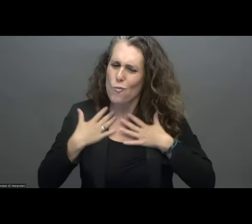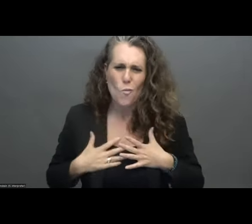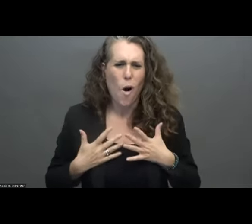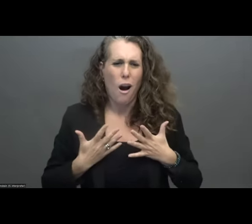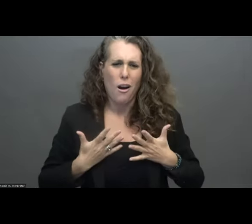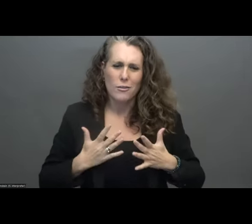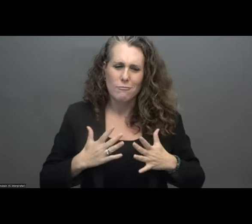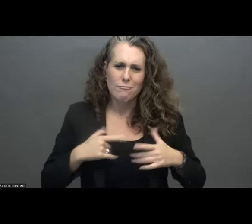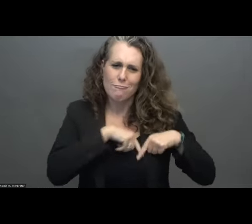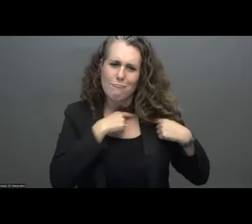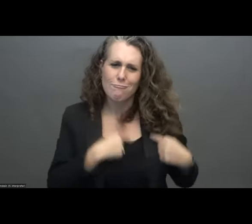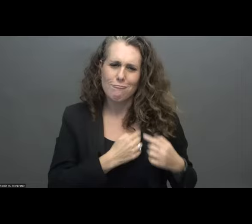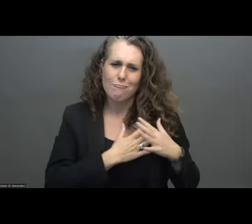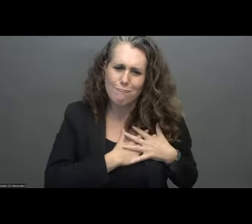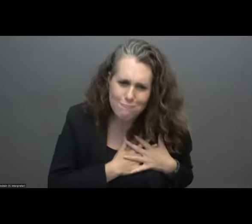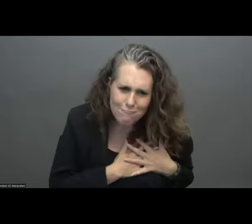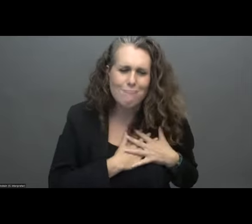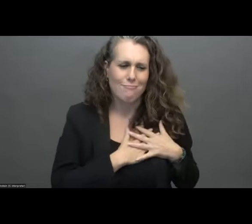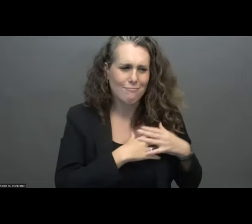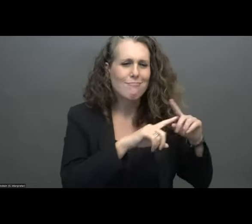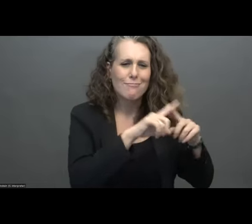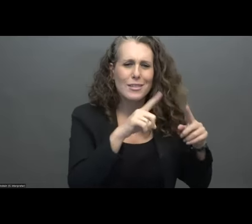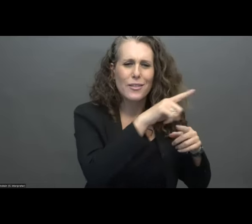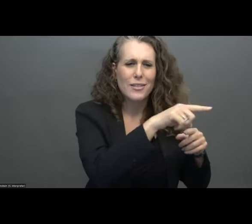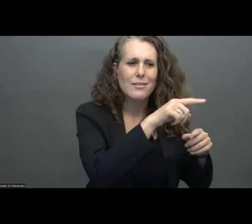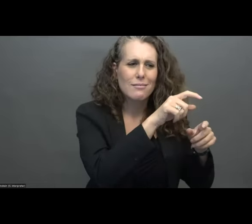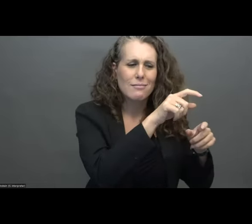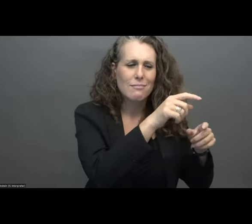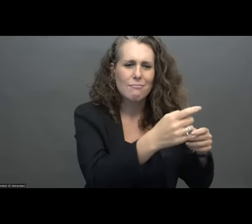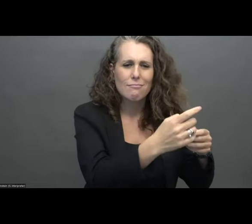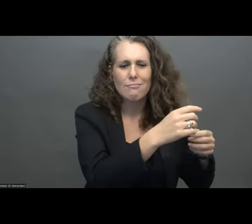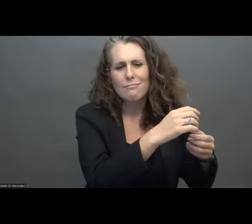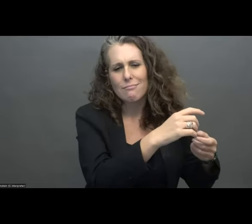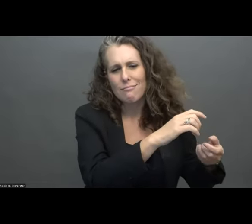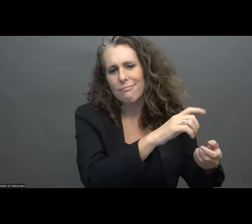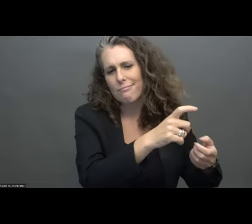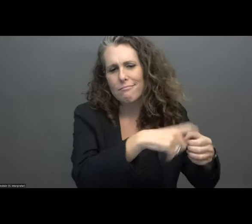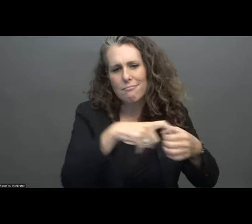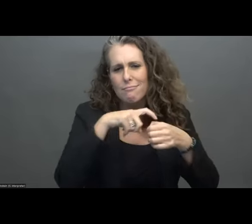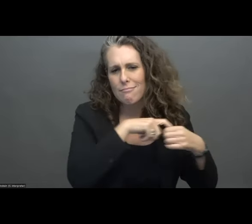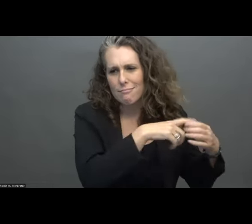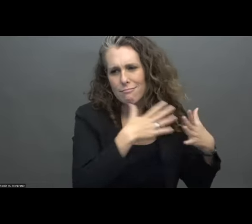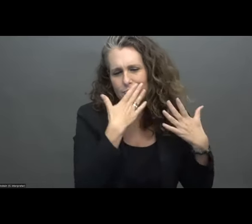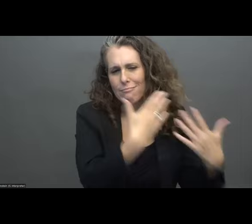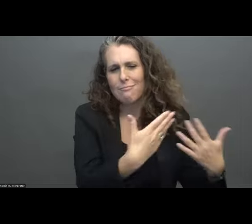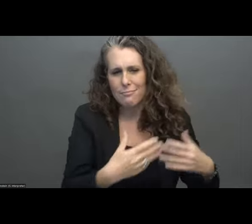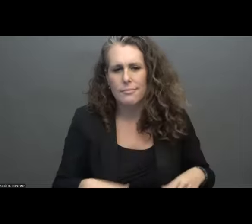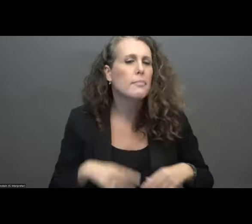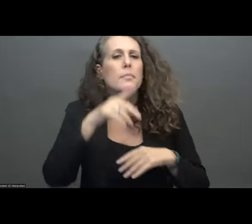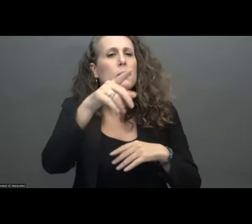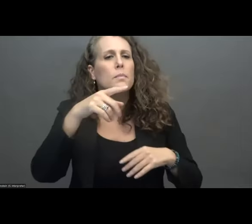key it play soccer and cat, a kilo group set them up as our live in a world like Guinea